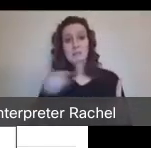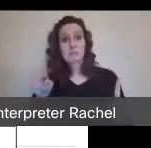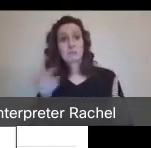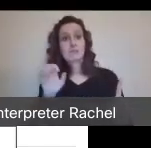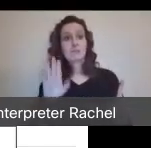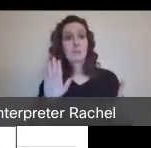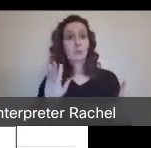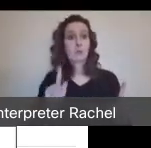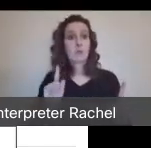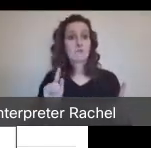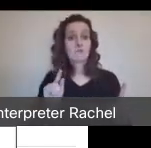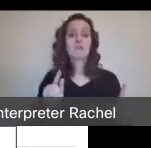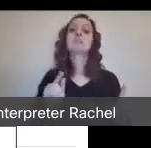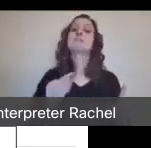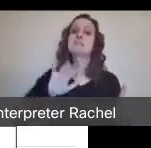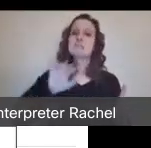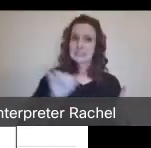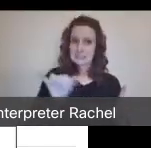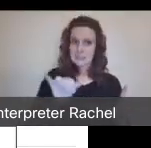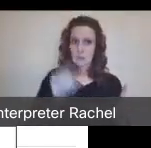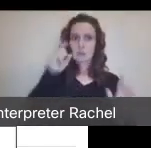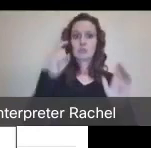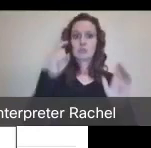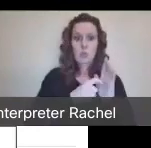and similarly, you can see this downward trend.